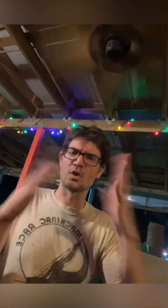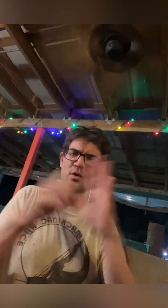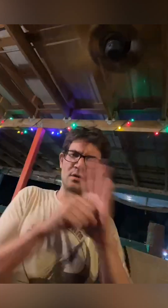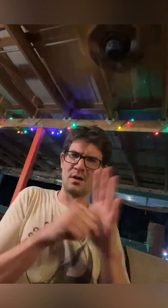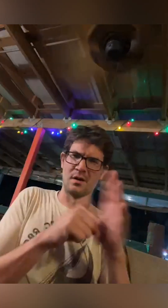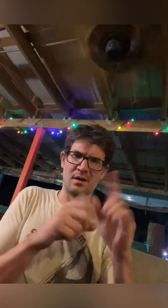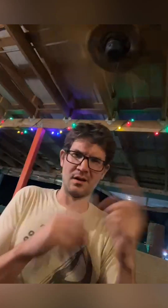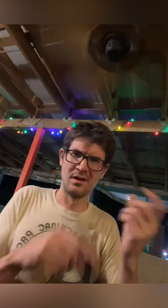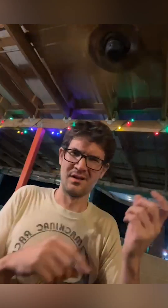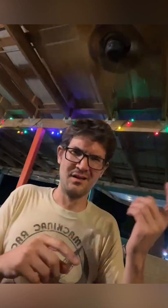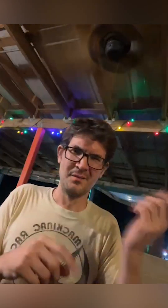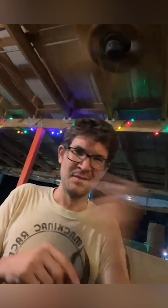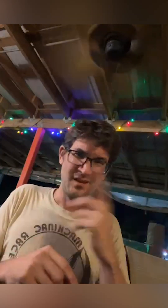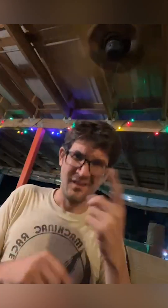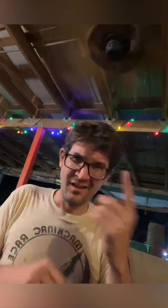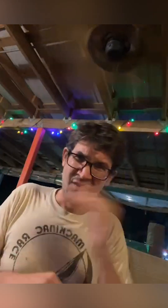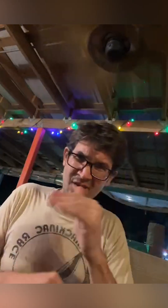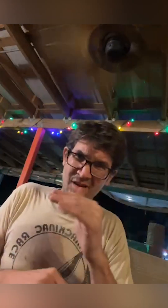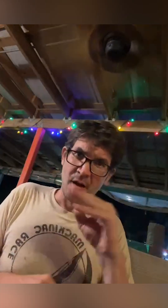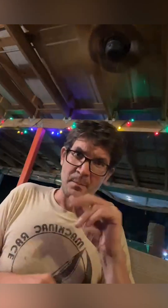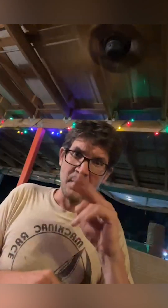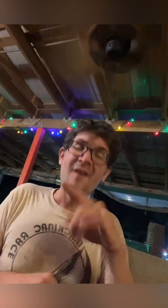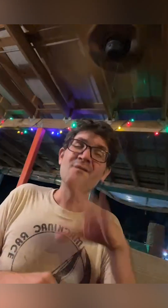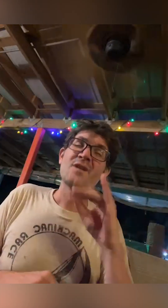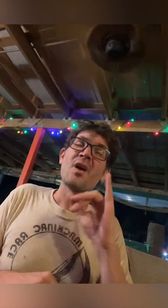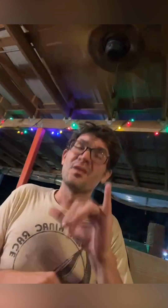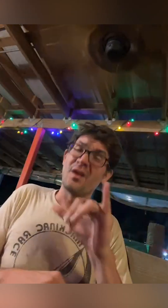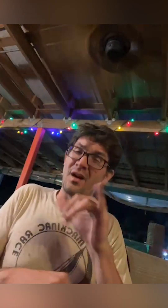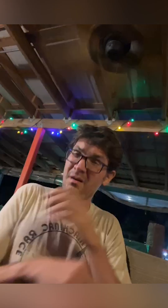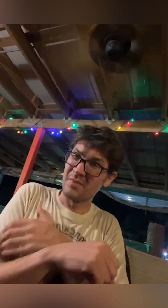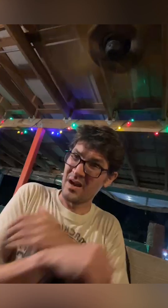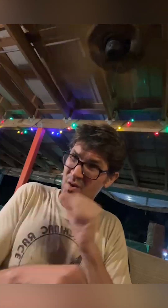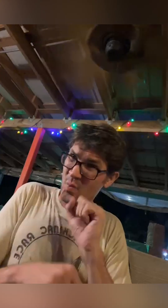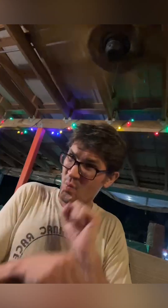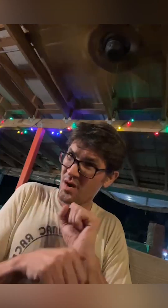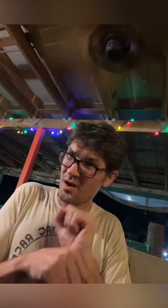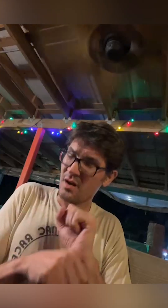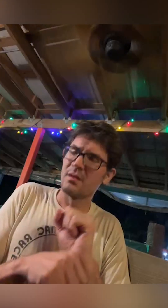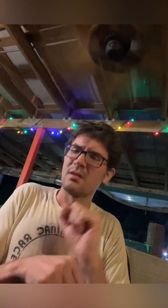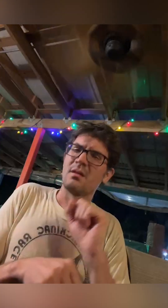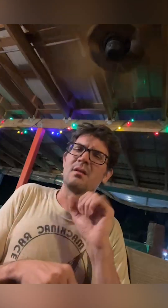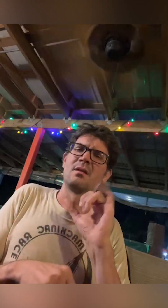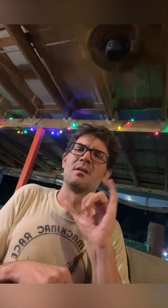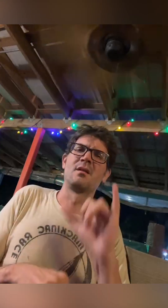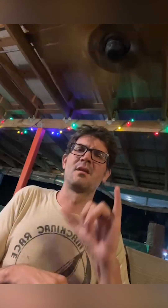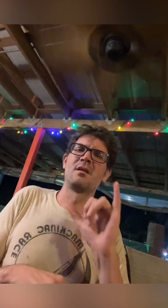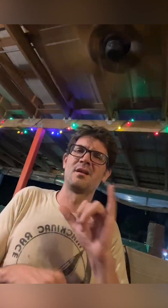I told him that was enough for now. The power station wasn’t set up with the right load.